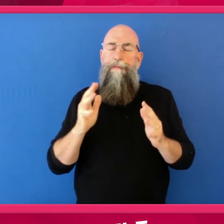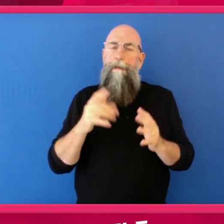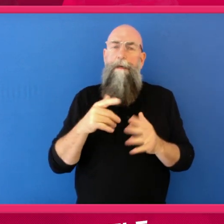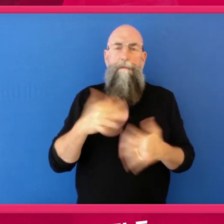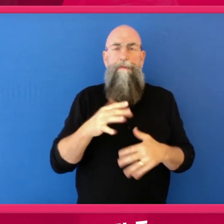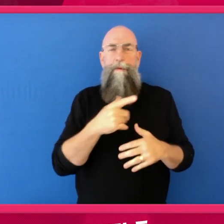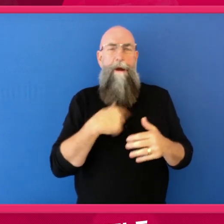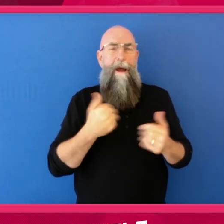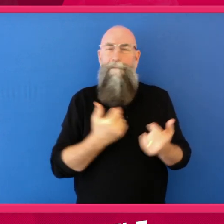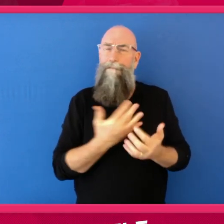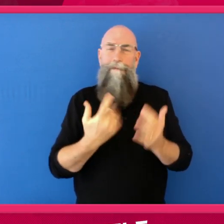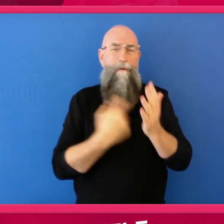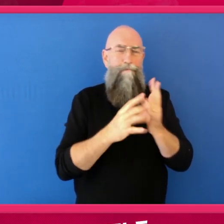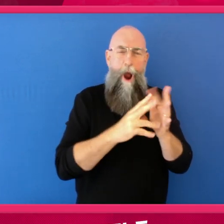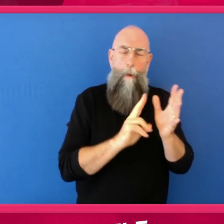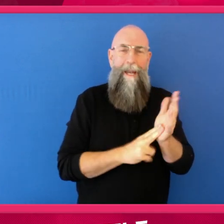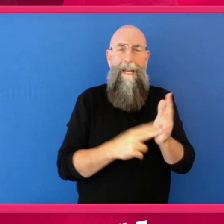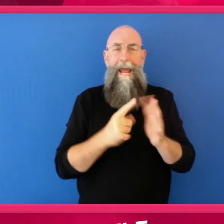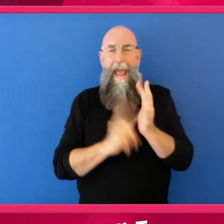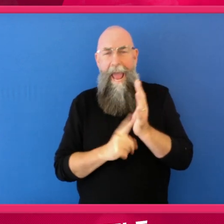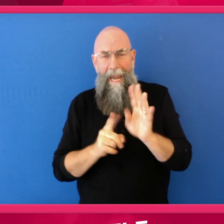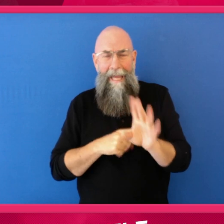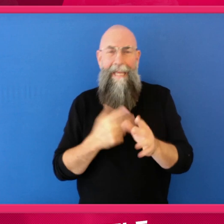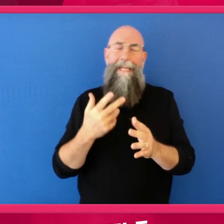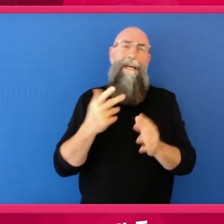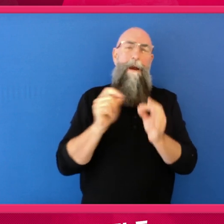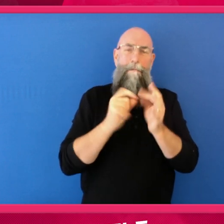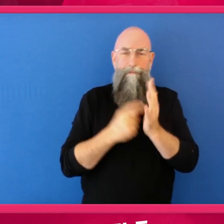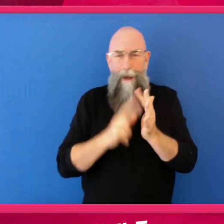Col Pearse is good mate of mine. Like anyone who's gone and done it, I love to bit and